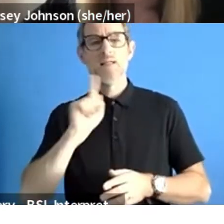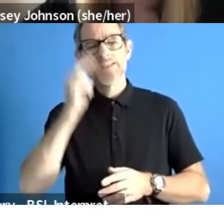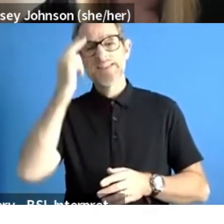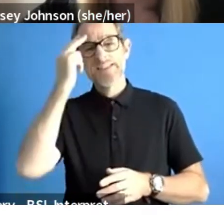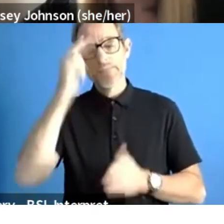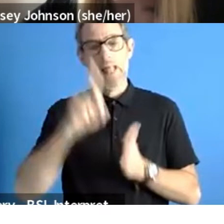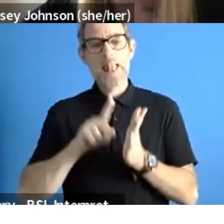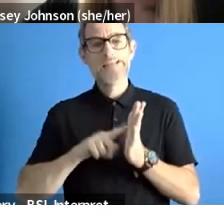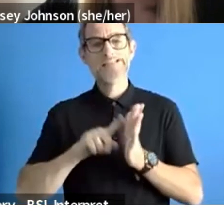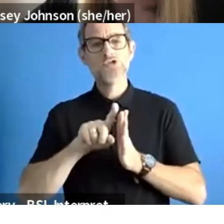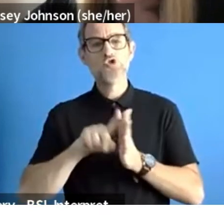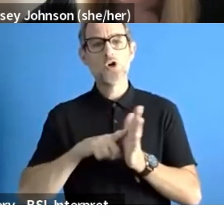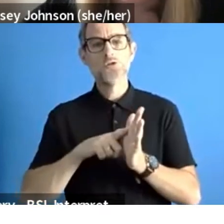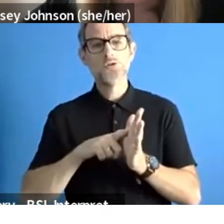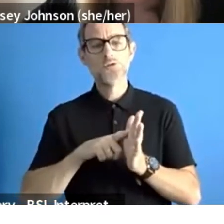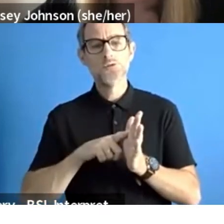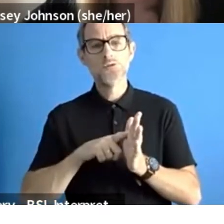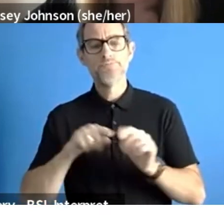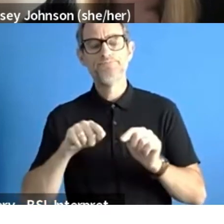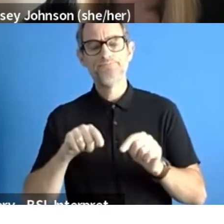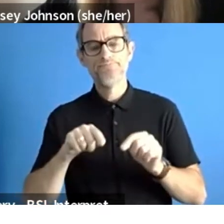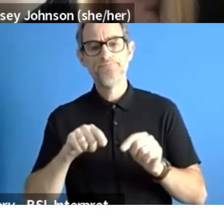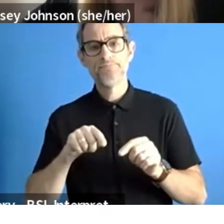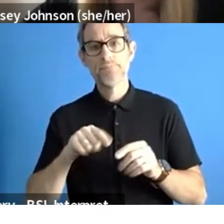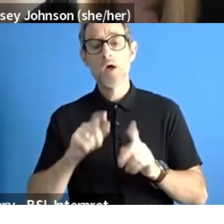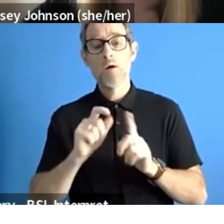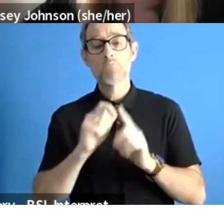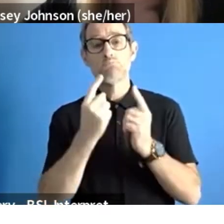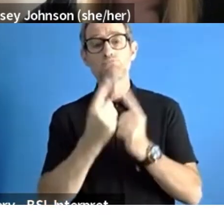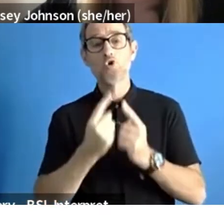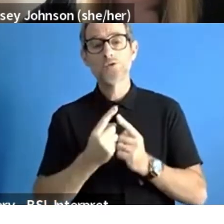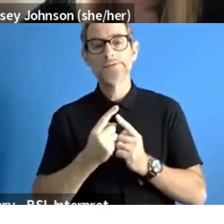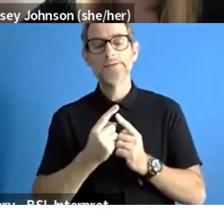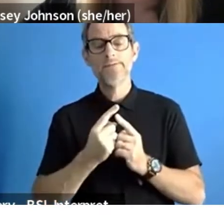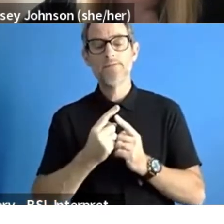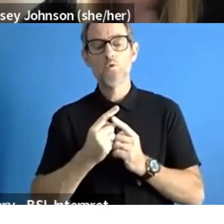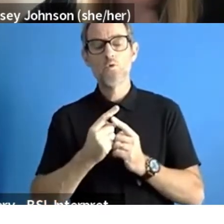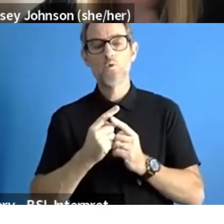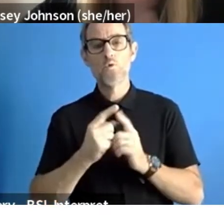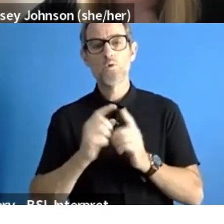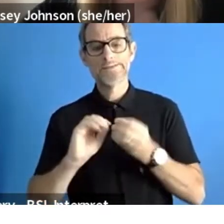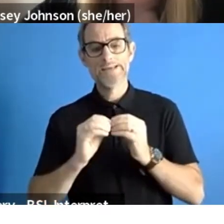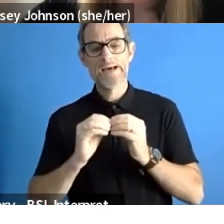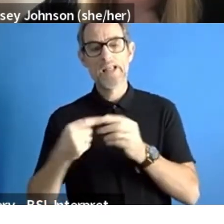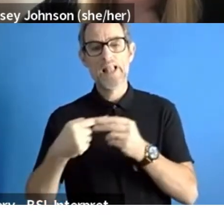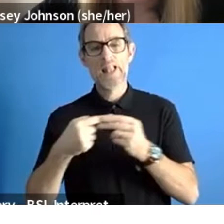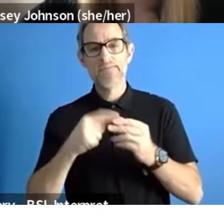Thank you, I'm Lyndsey Johnson. So like Marianne said, what